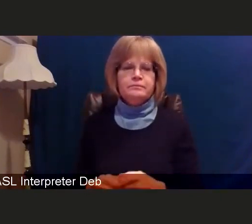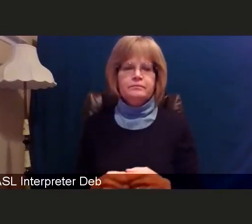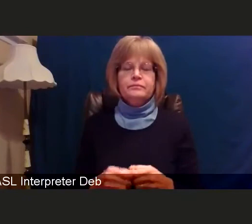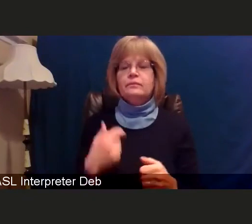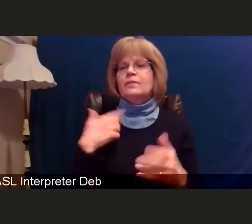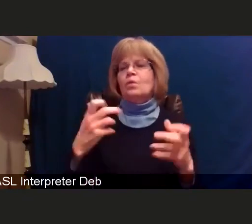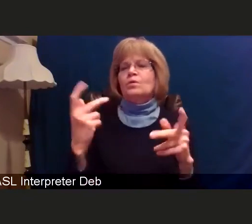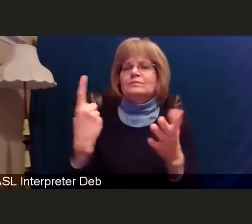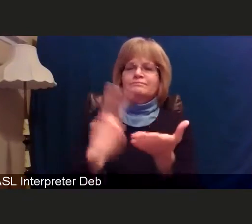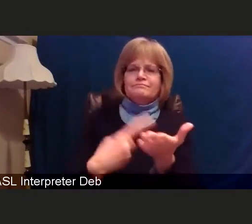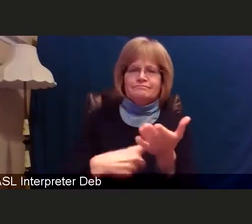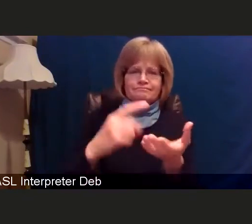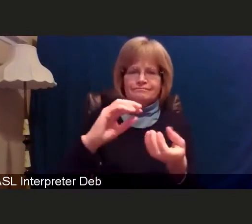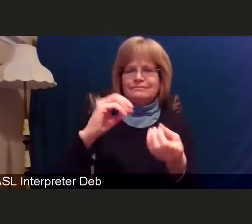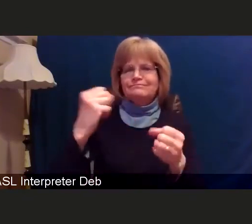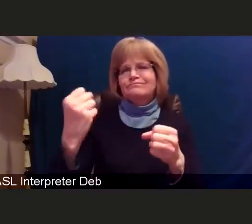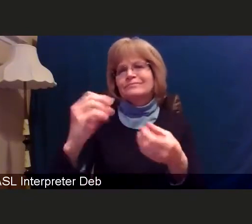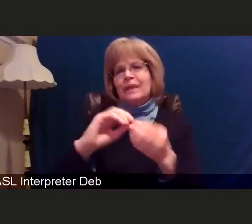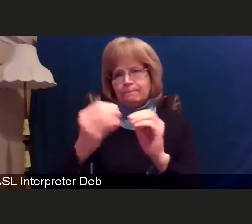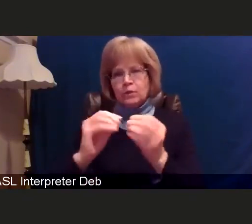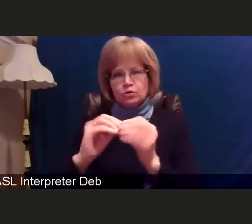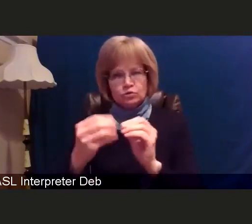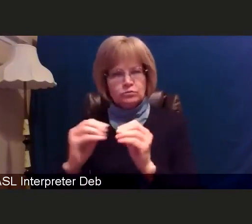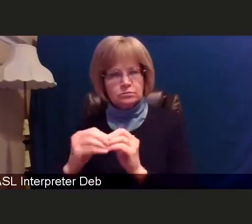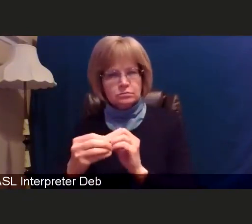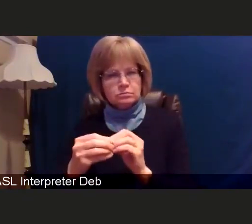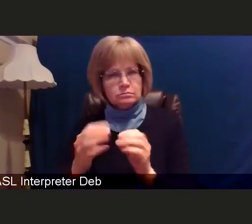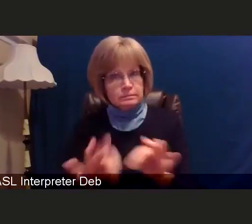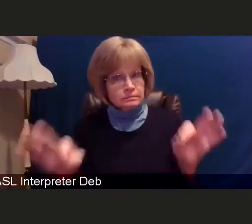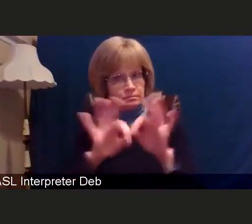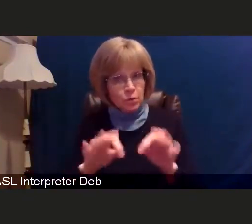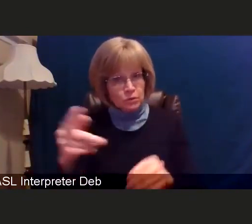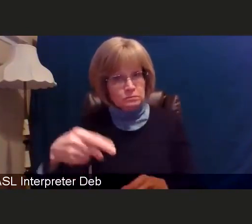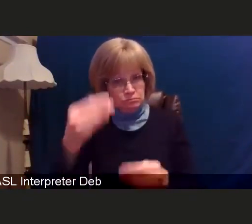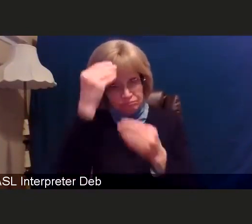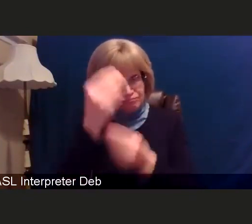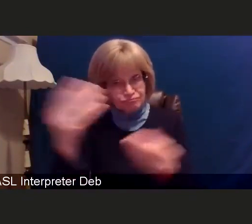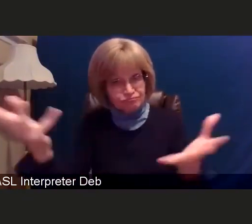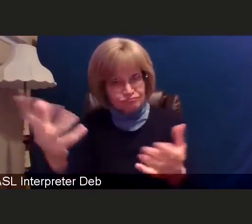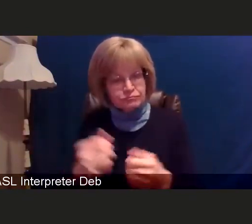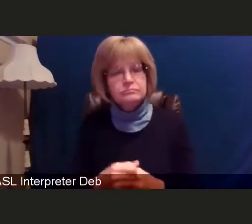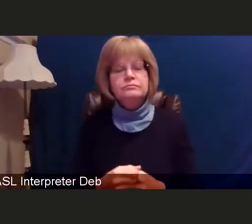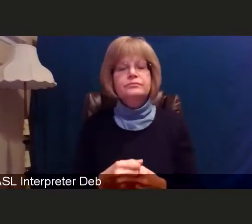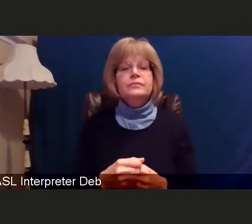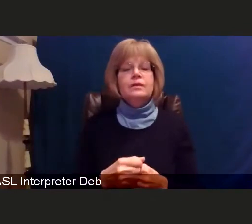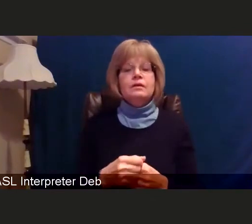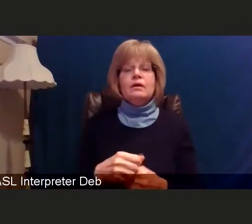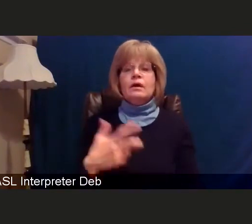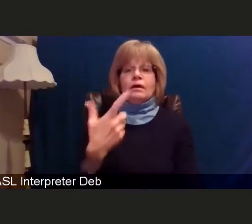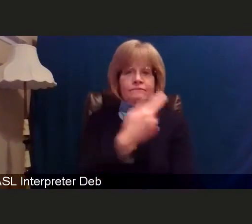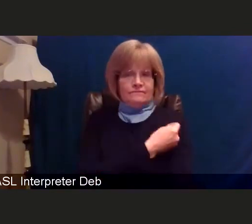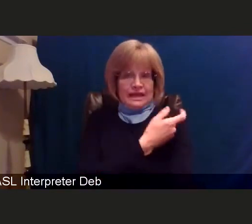'cause I think it's really important for all of us to hear this, so even now the vaccine that we receive is very challenging.